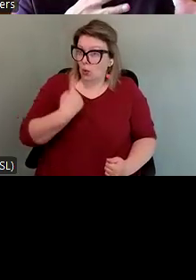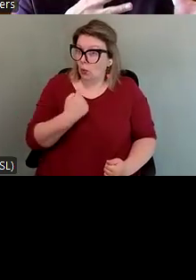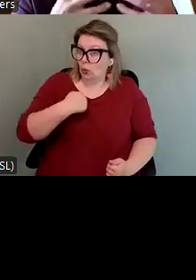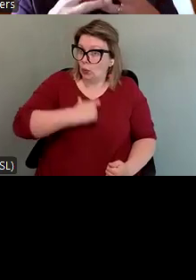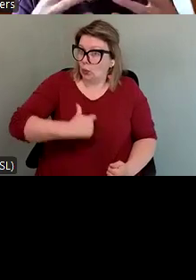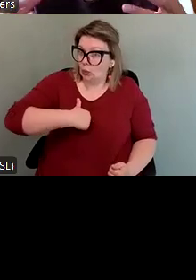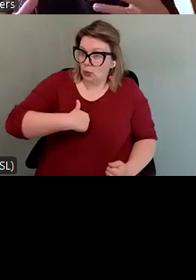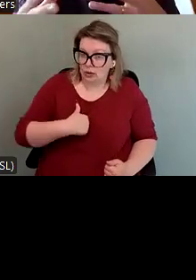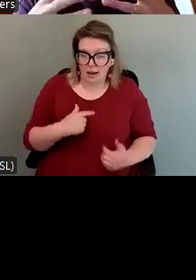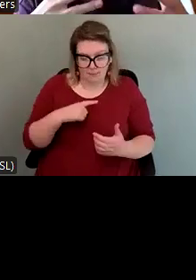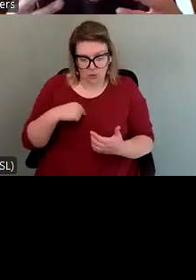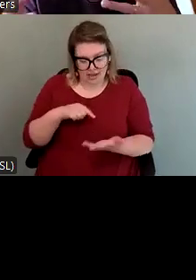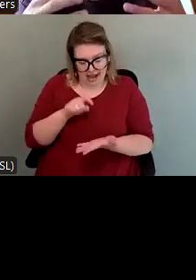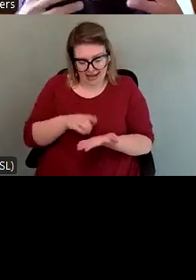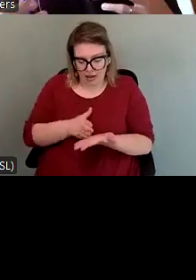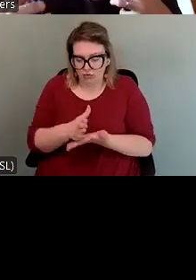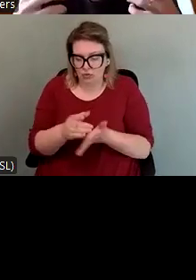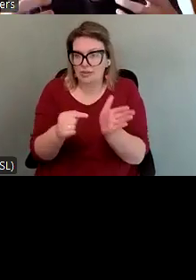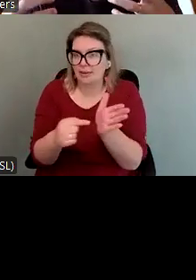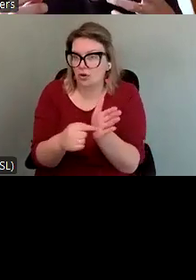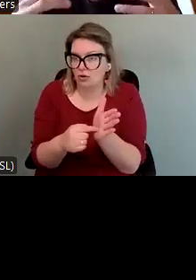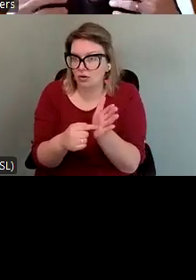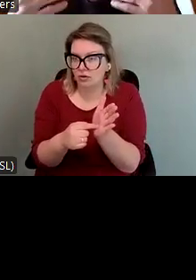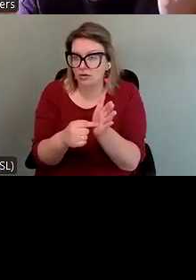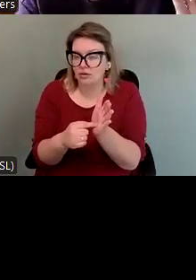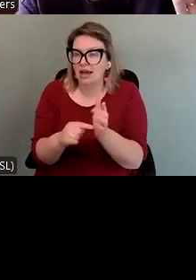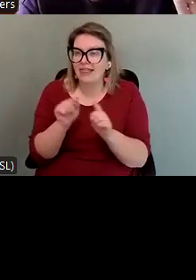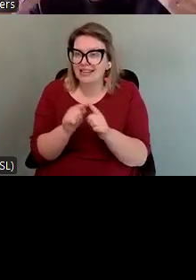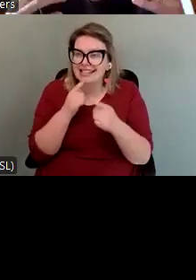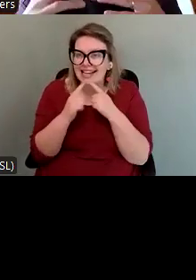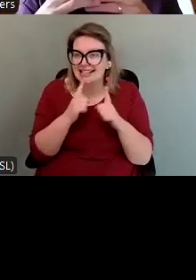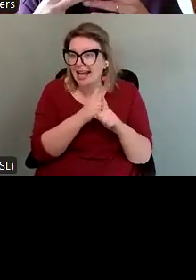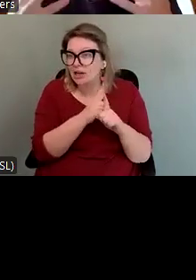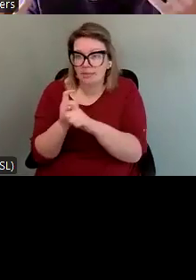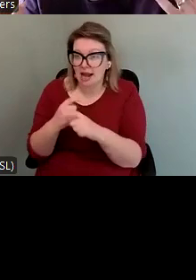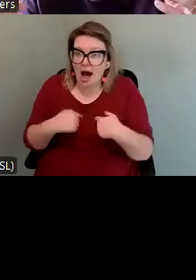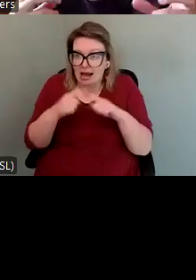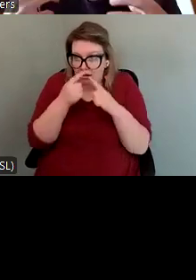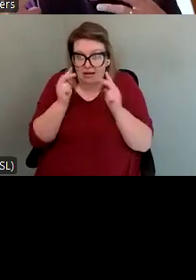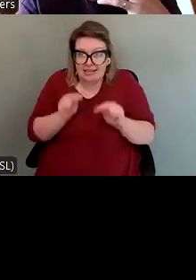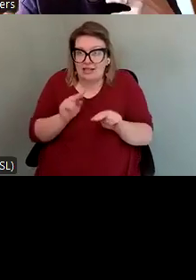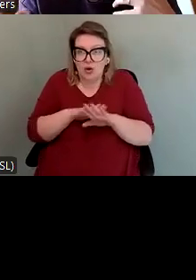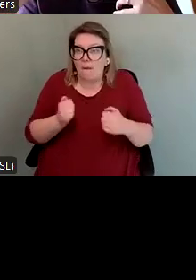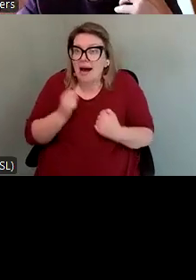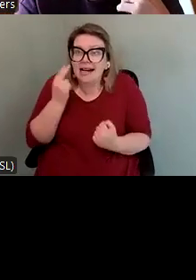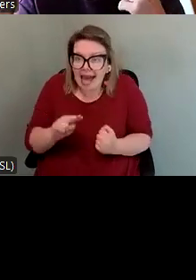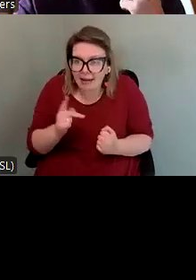because this is all encrypted data that we can't actually see. It's not actual names, but it would be a user-identified